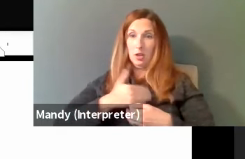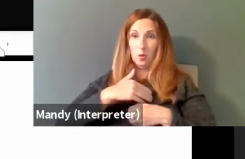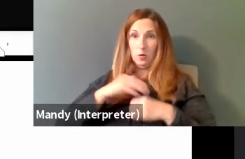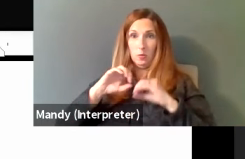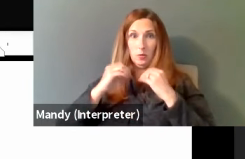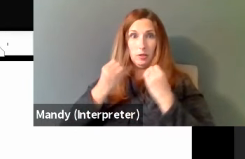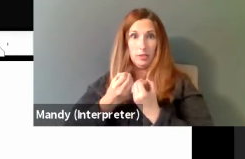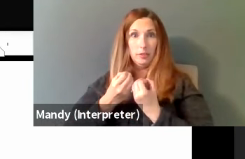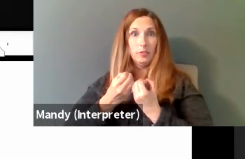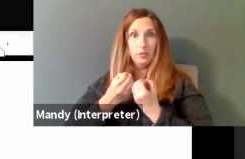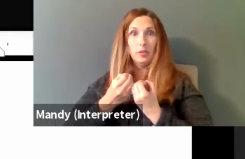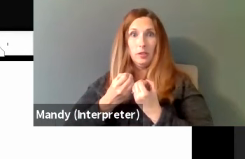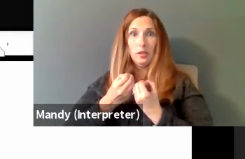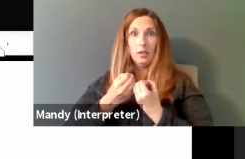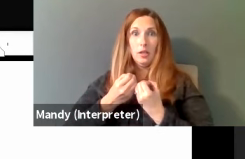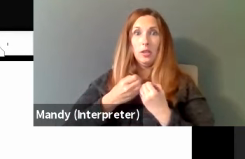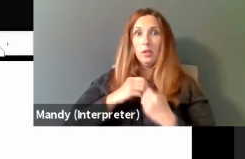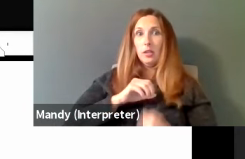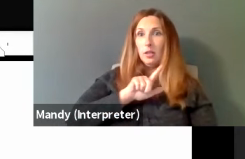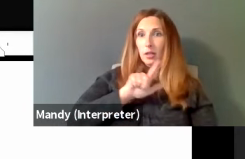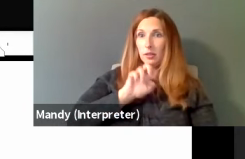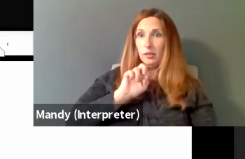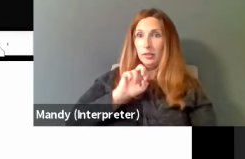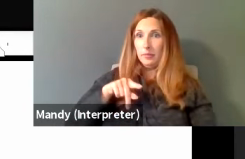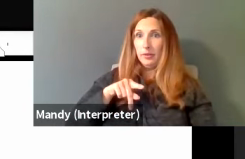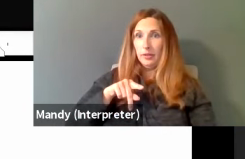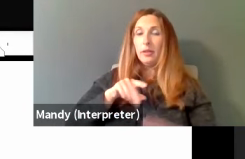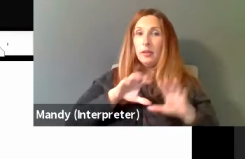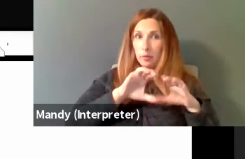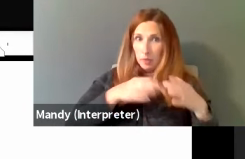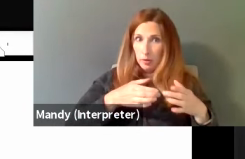the LEP population that is most relevant